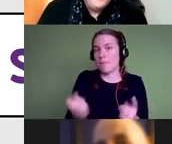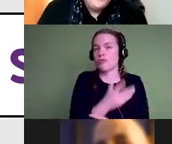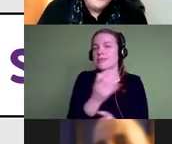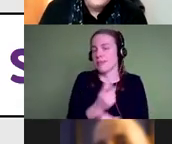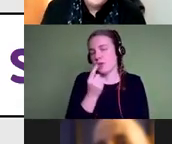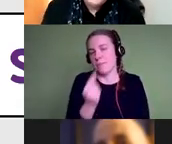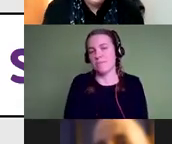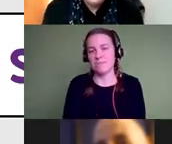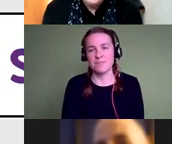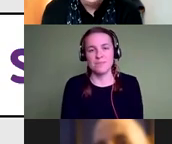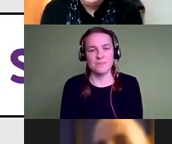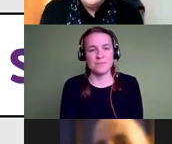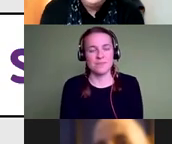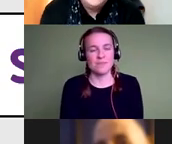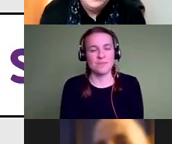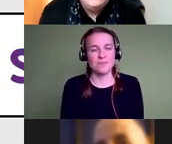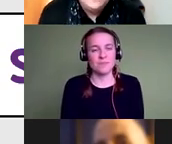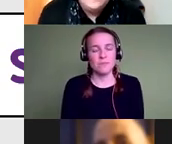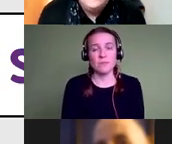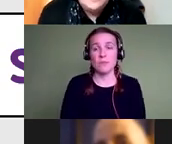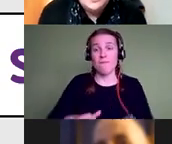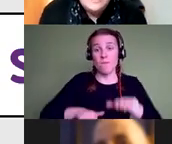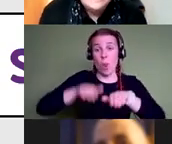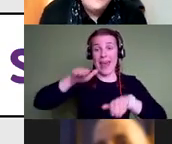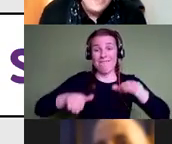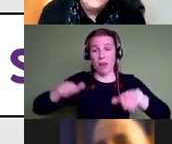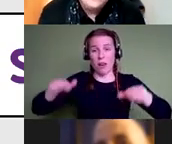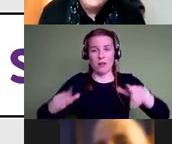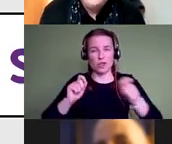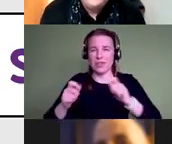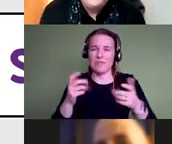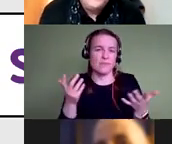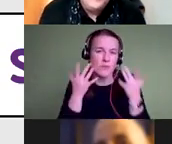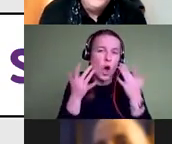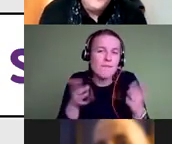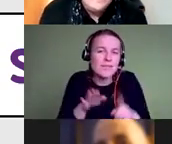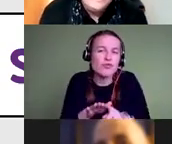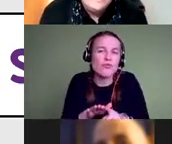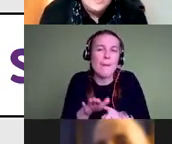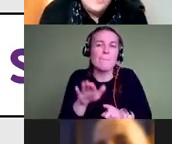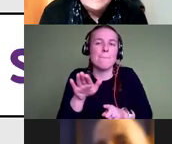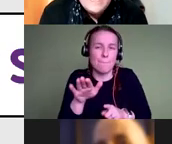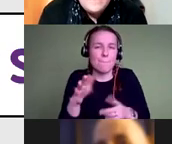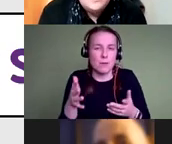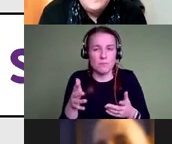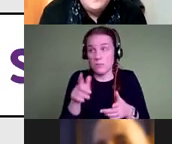obstacle free. There is a thing about the R-Value but you can find out about that or get a copy of